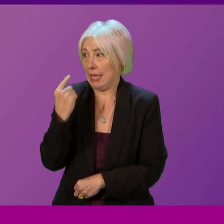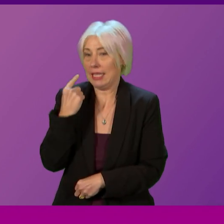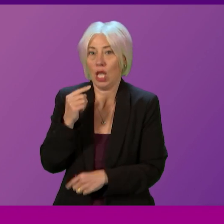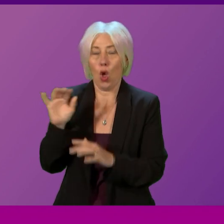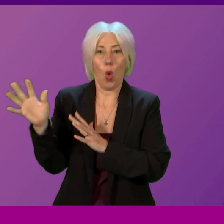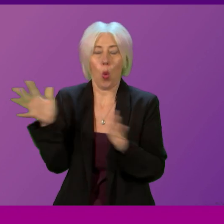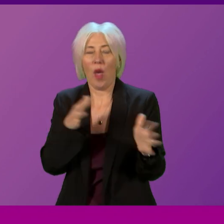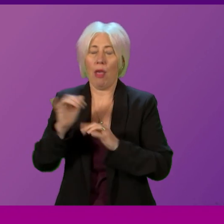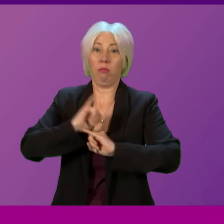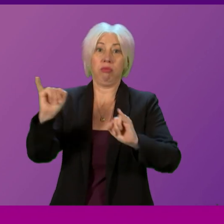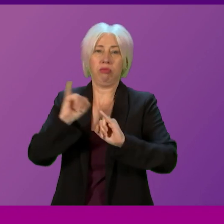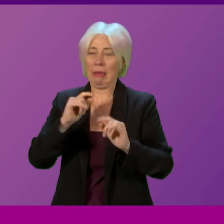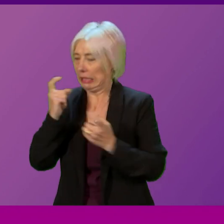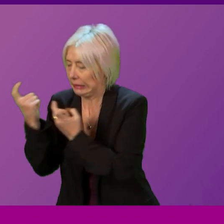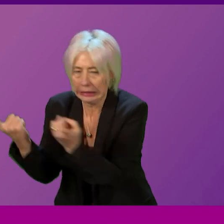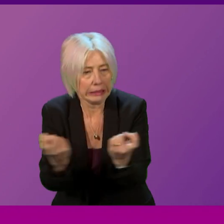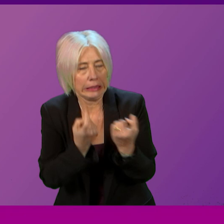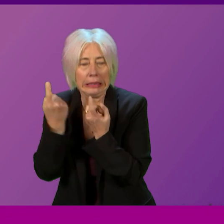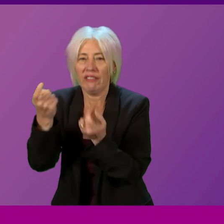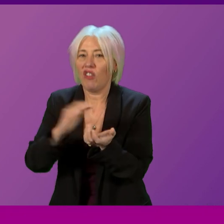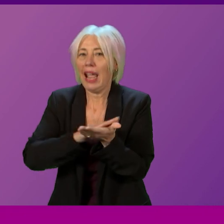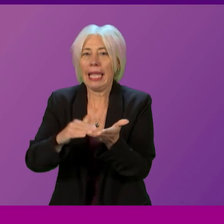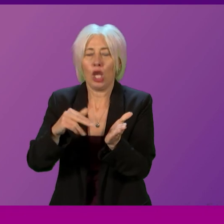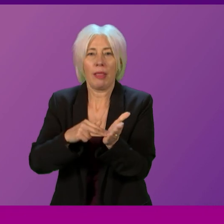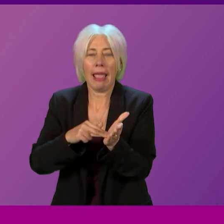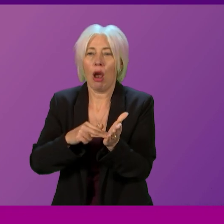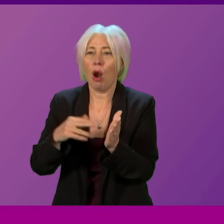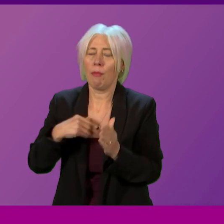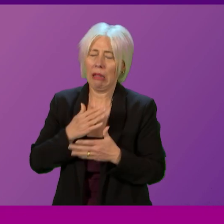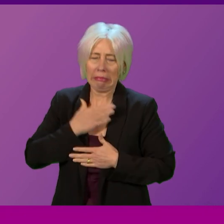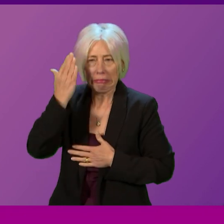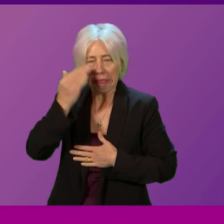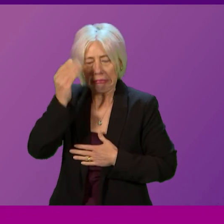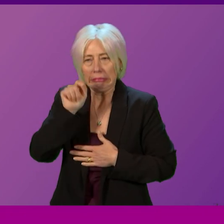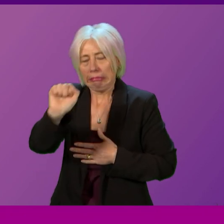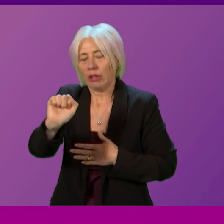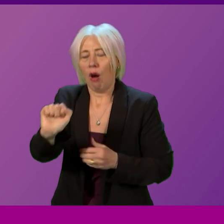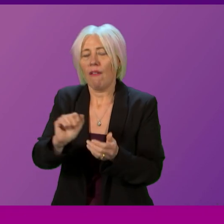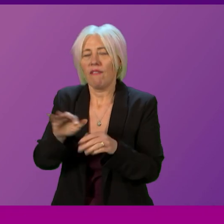As the search continues, my thoughts are with her family and the responders on the ground.